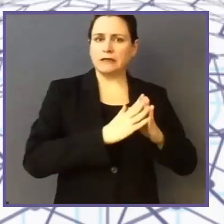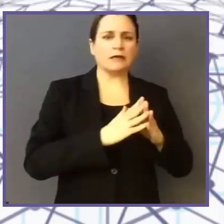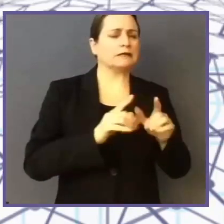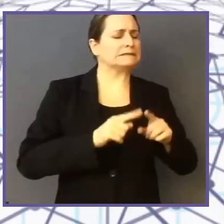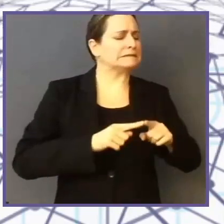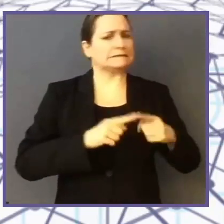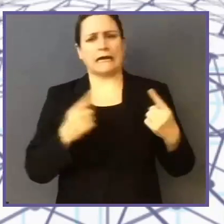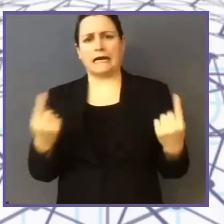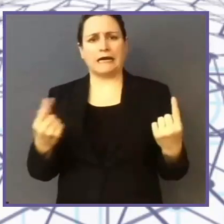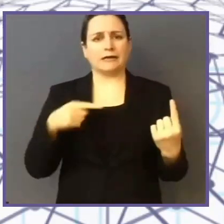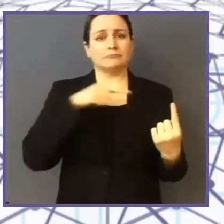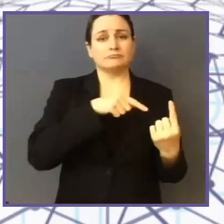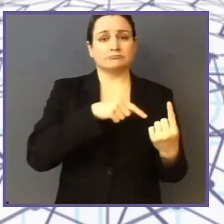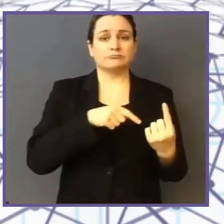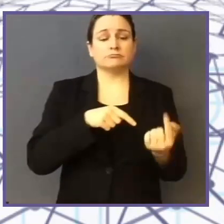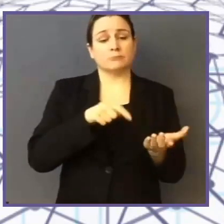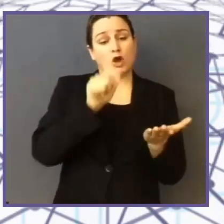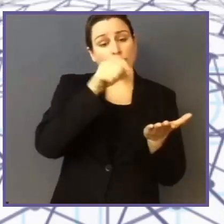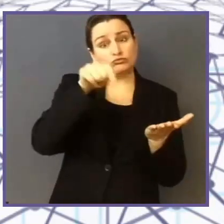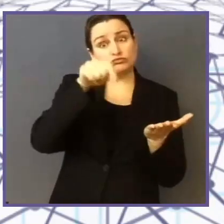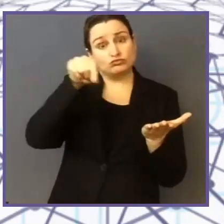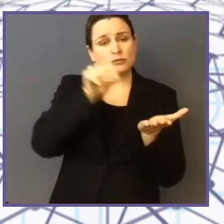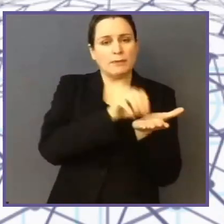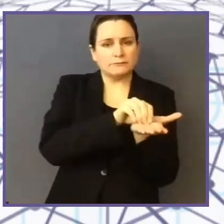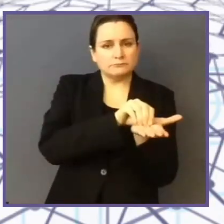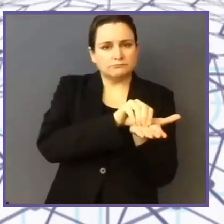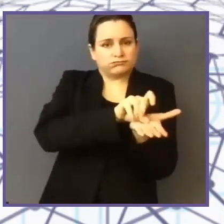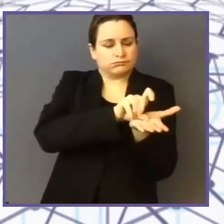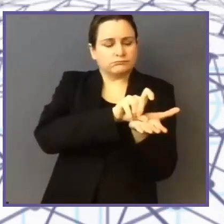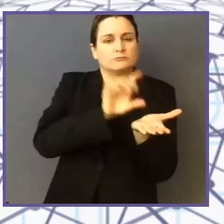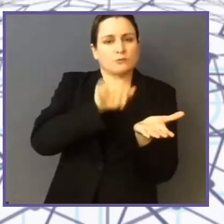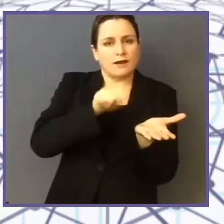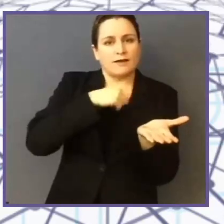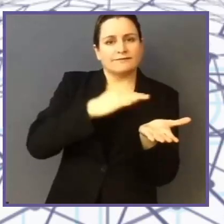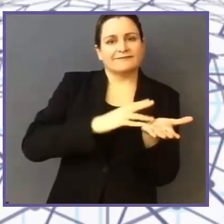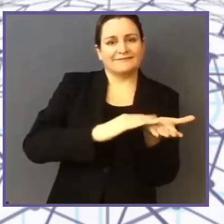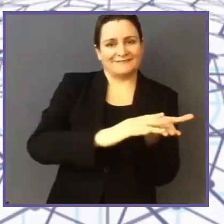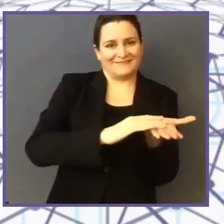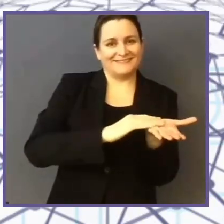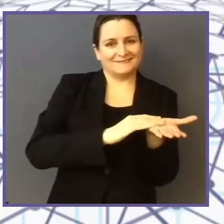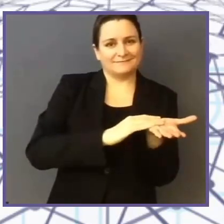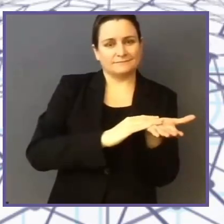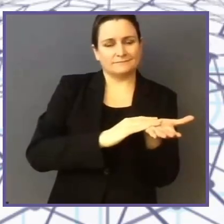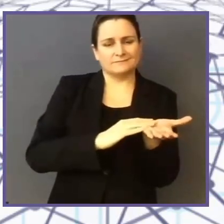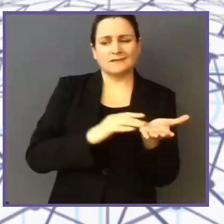methodology was adopted within the school in which he piloted and it took several decades